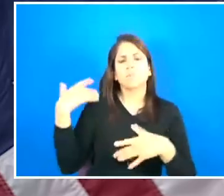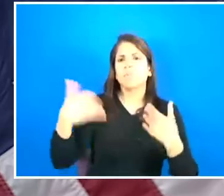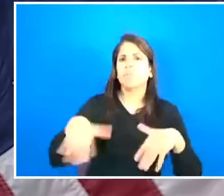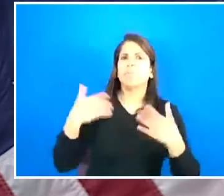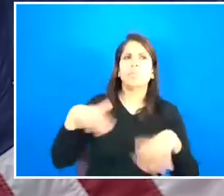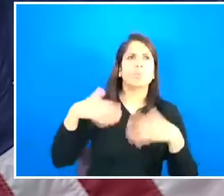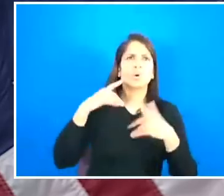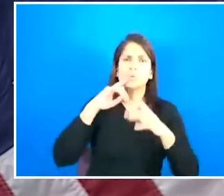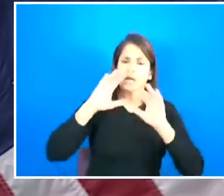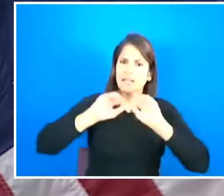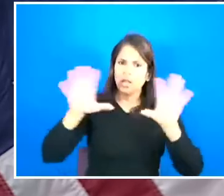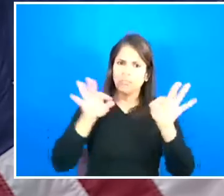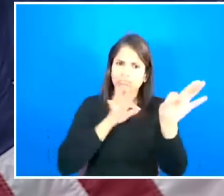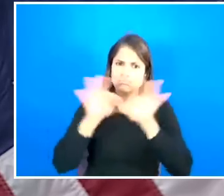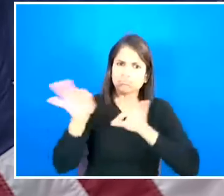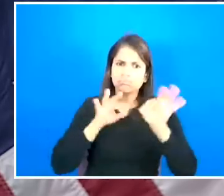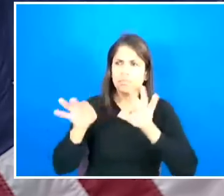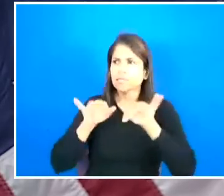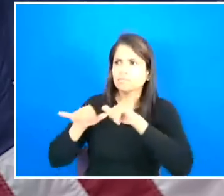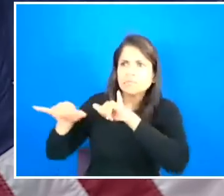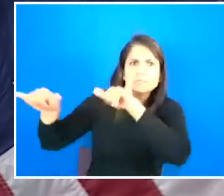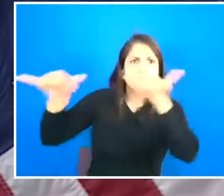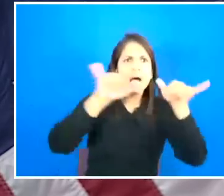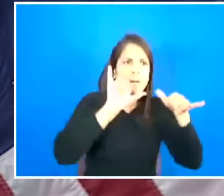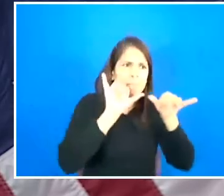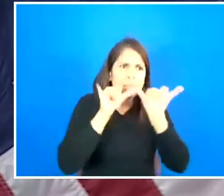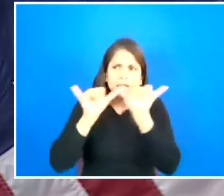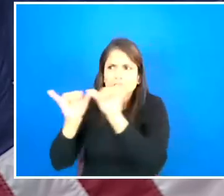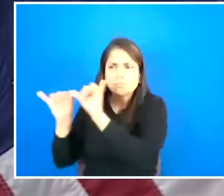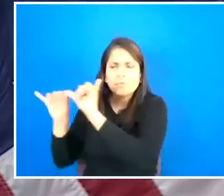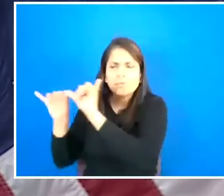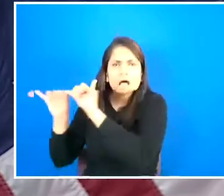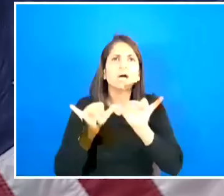ITS HE DATA THAT IS MOST CONSISTENT AND READILY AVAILABLE